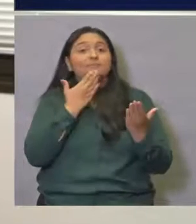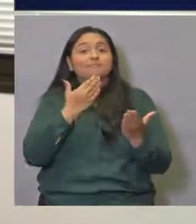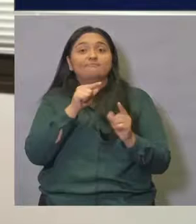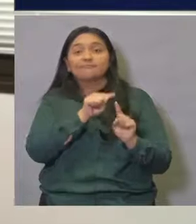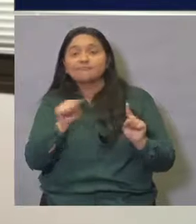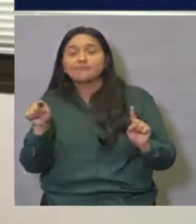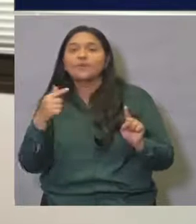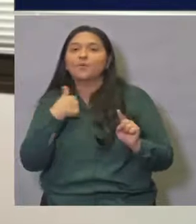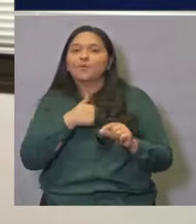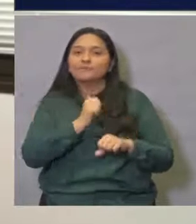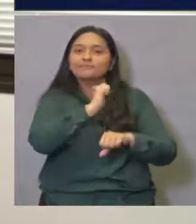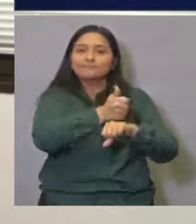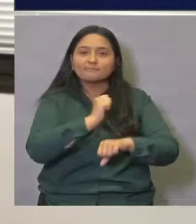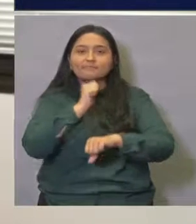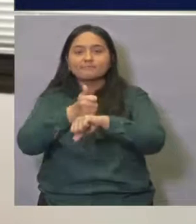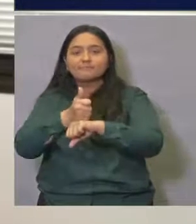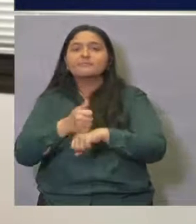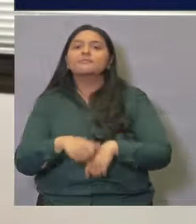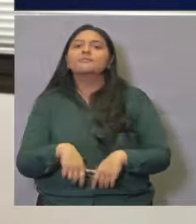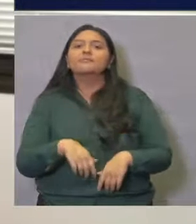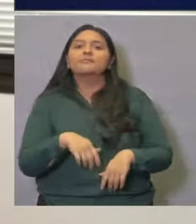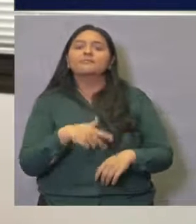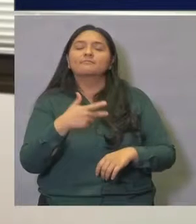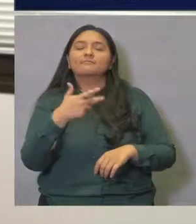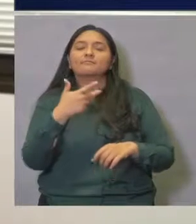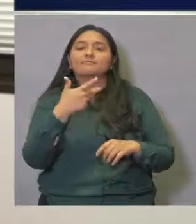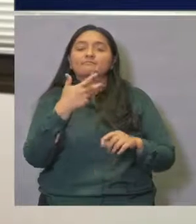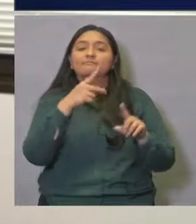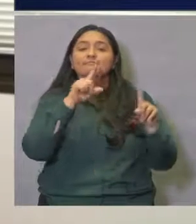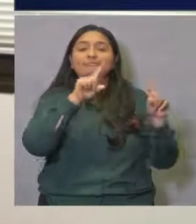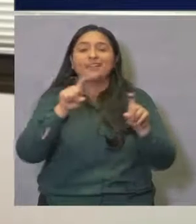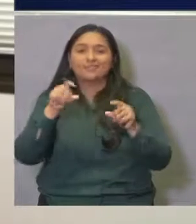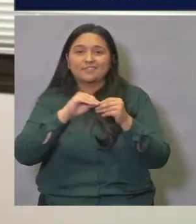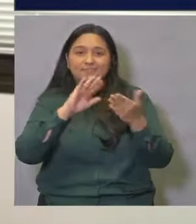DE PEDIR UN DESCANSO,